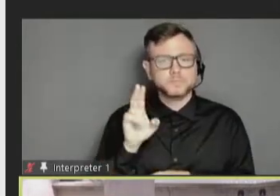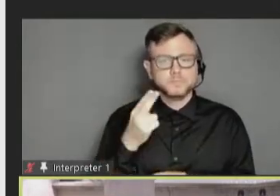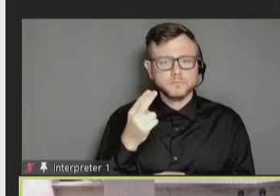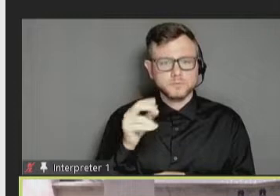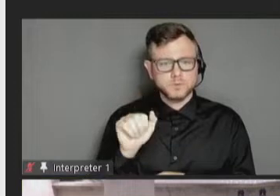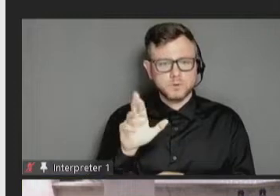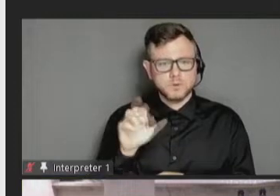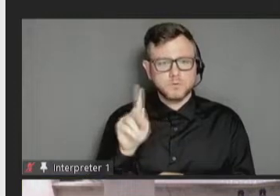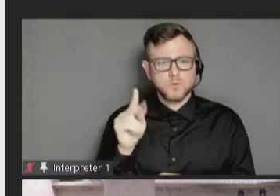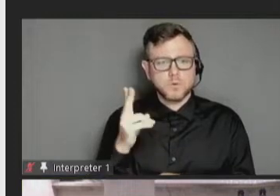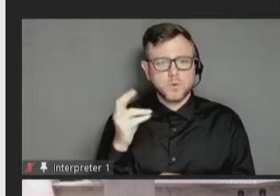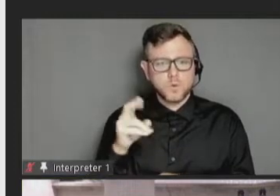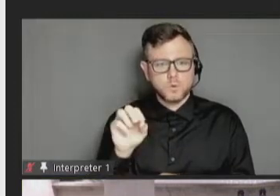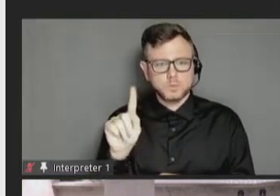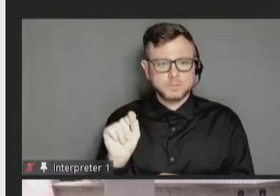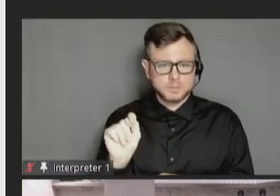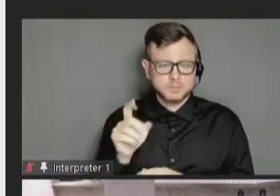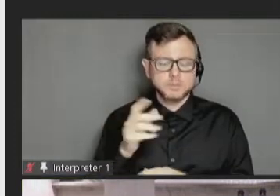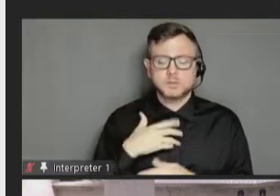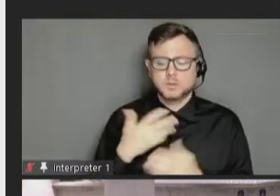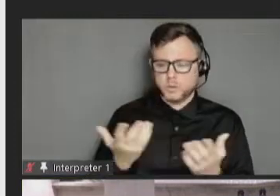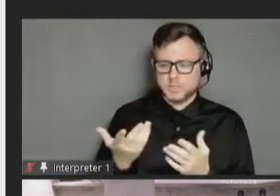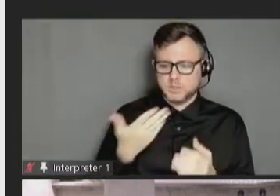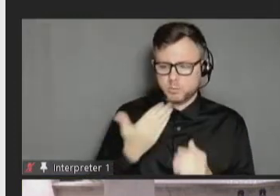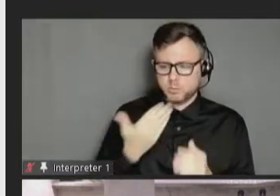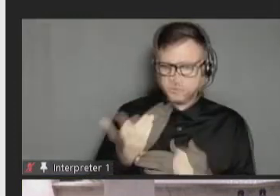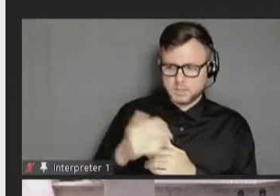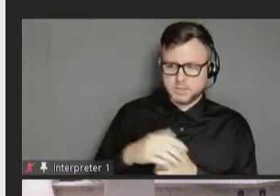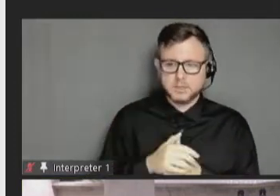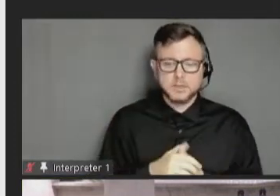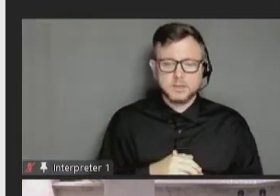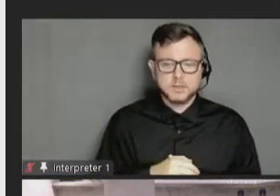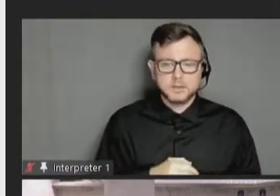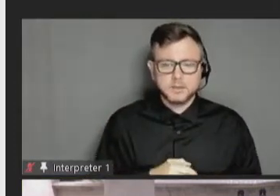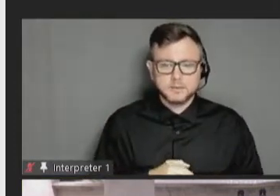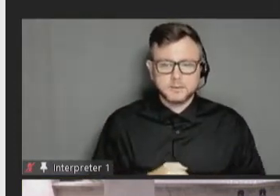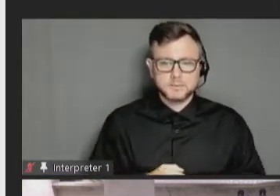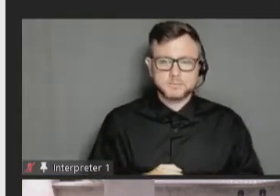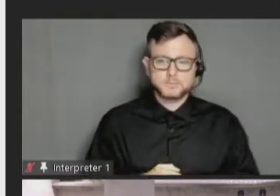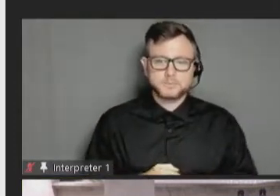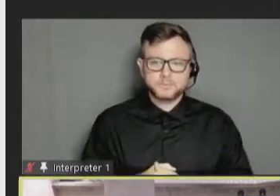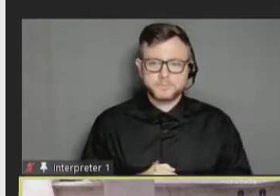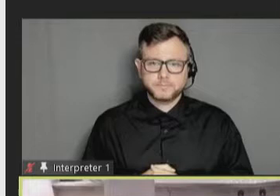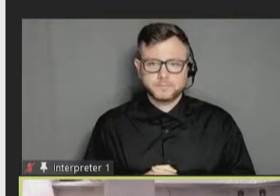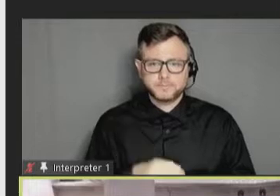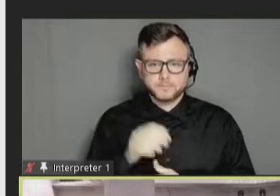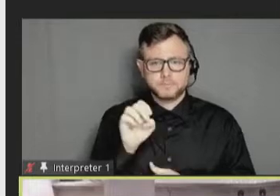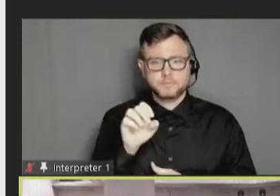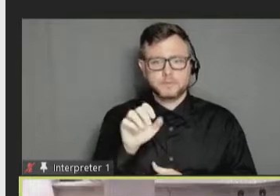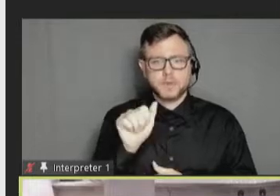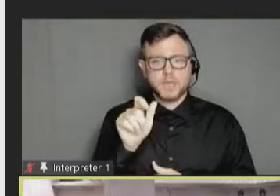Mitch Rothholz? Mitchel Rothholz: Present. Ann Aikin: Good morning. Erin Henry?